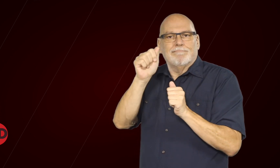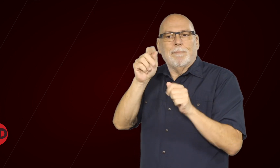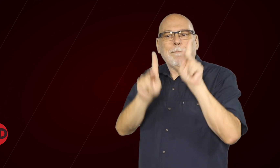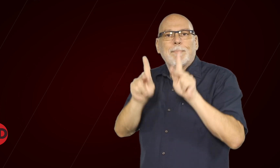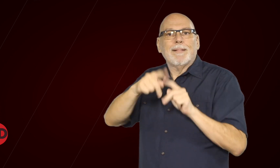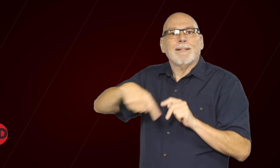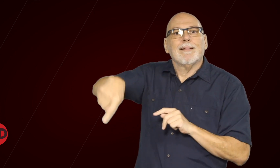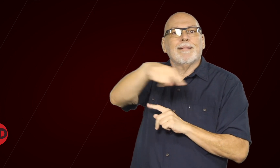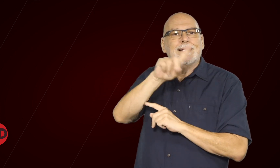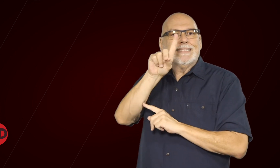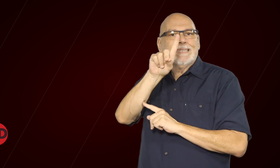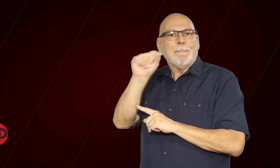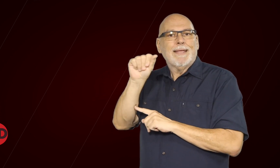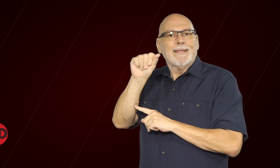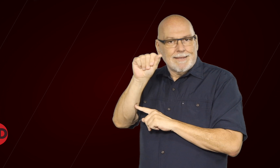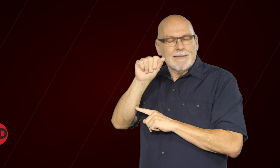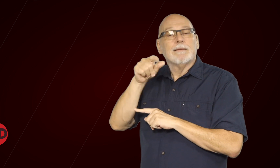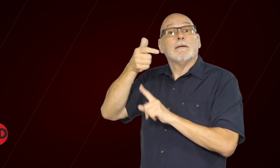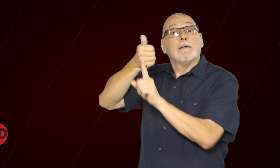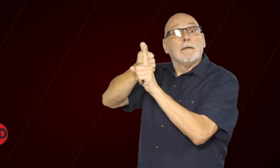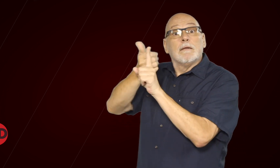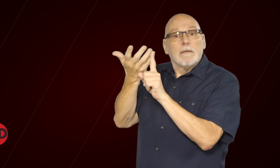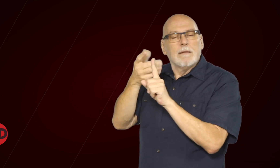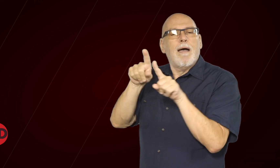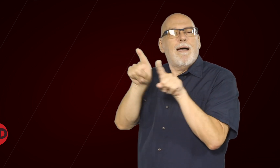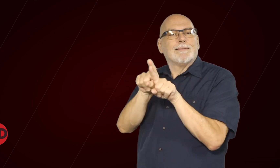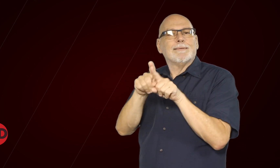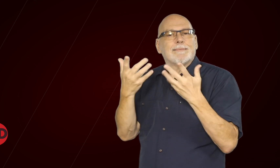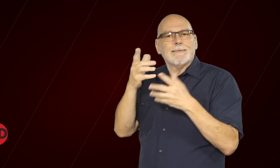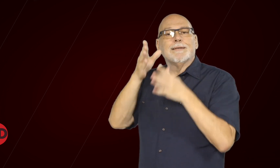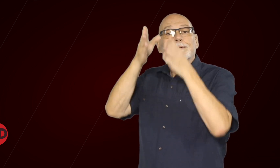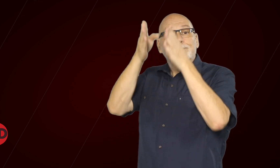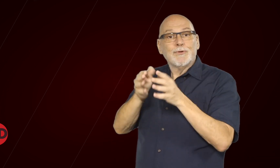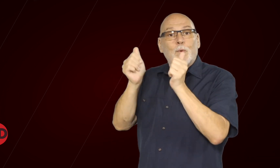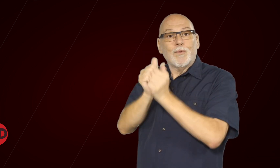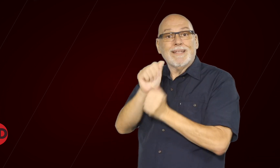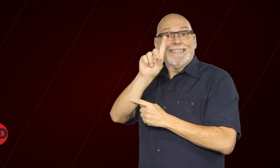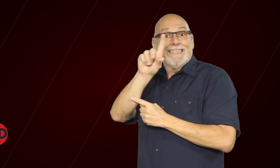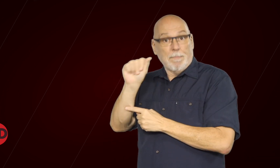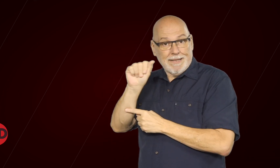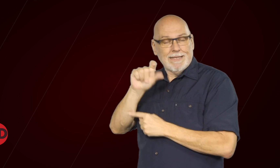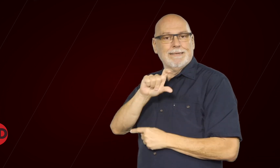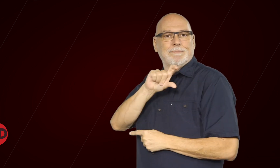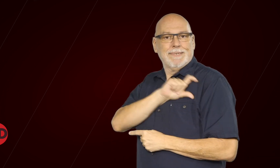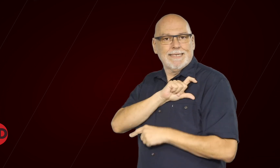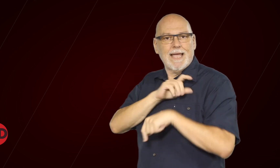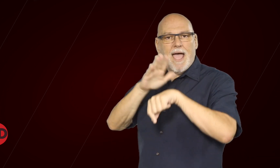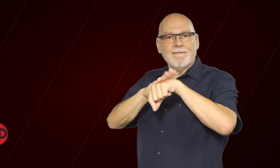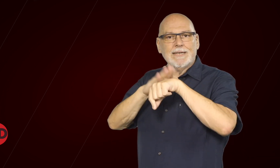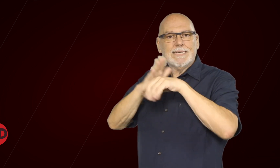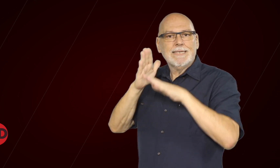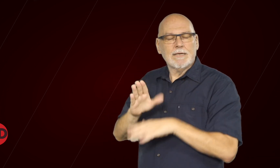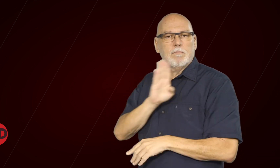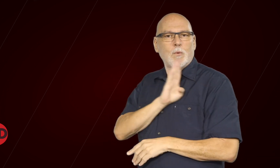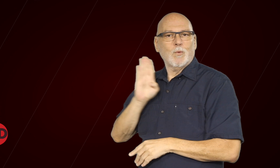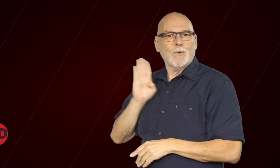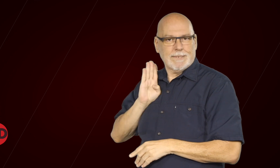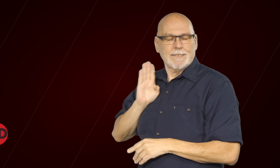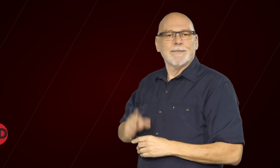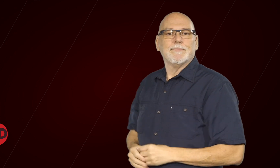the Persons with Disabilities Police Advisory Board.